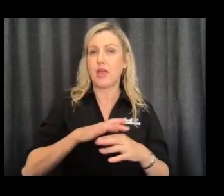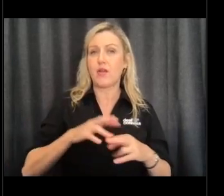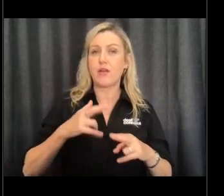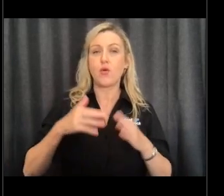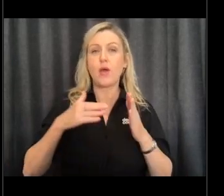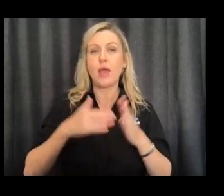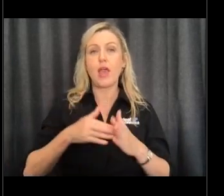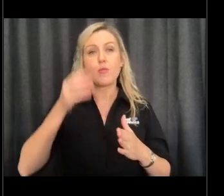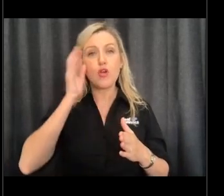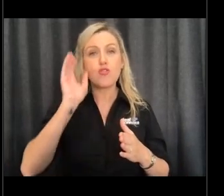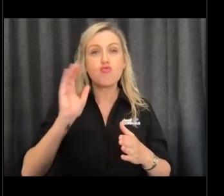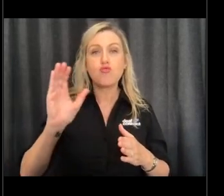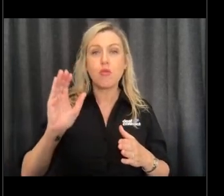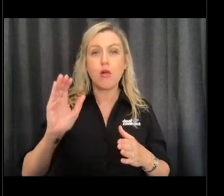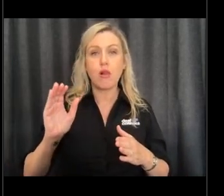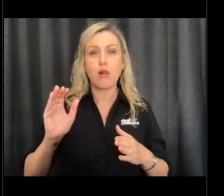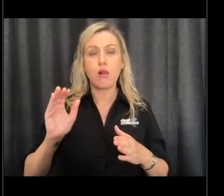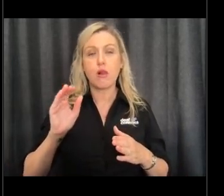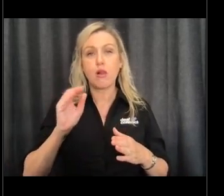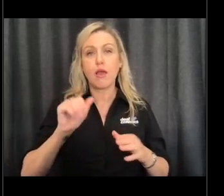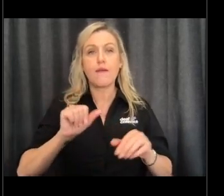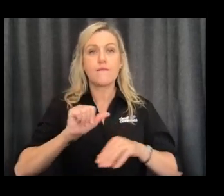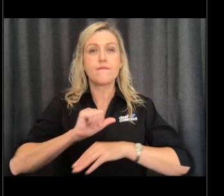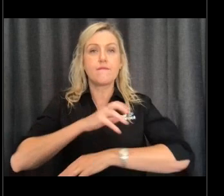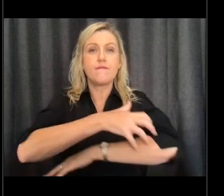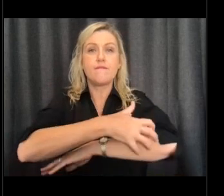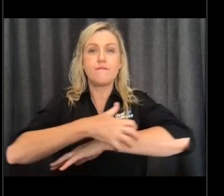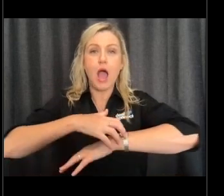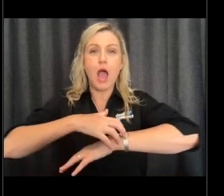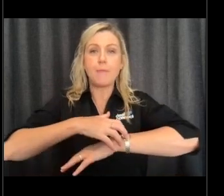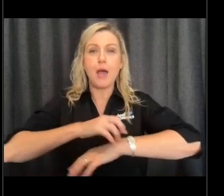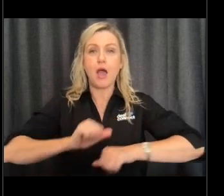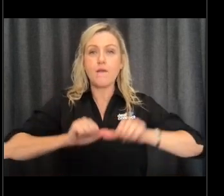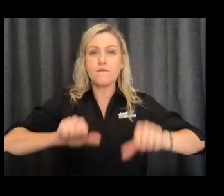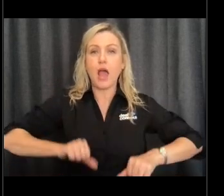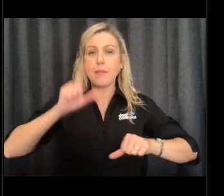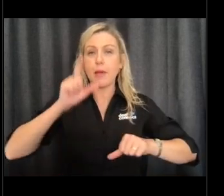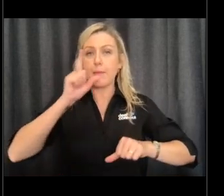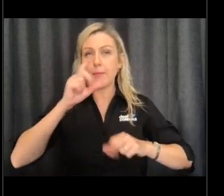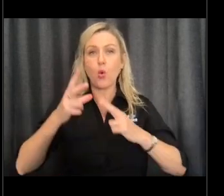farmers with financial problems and financial troubles.